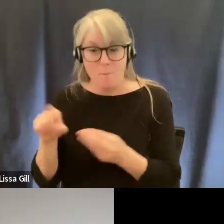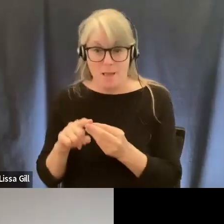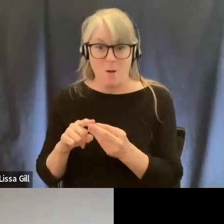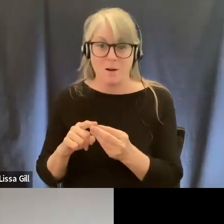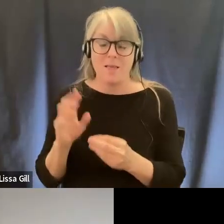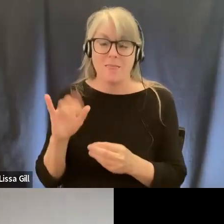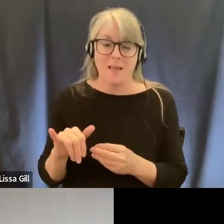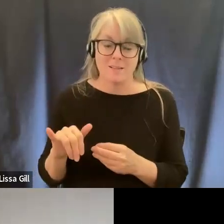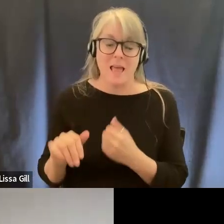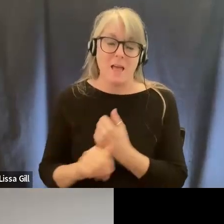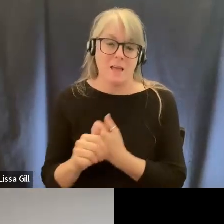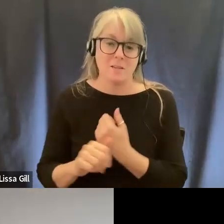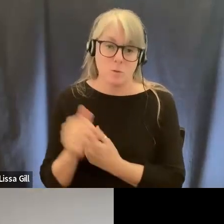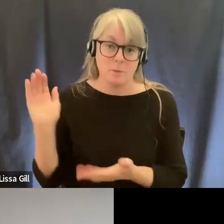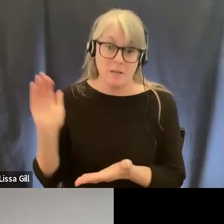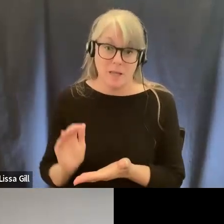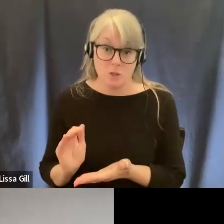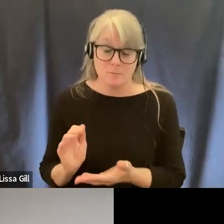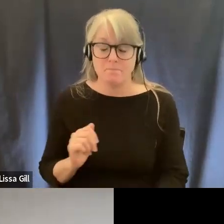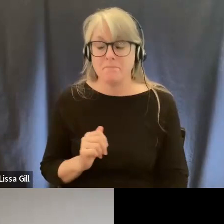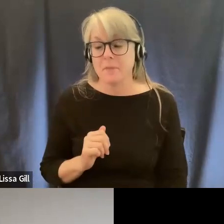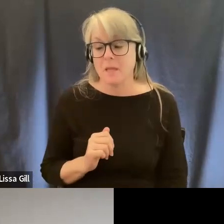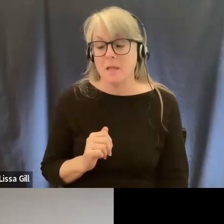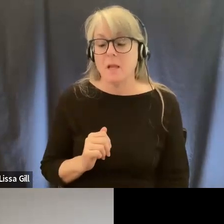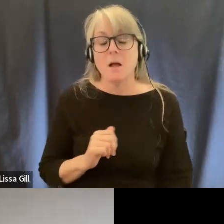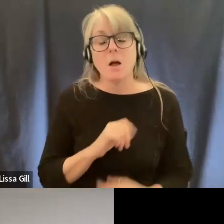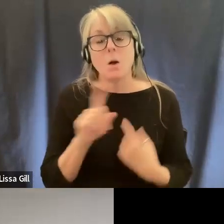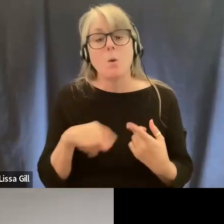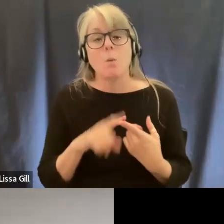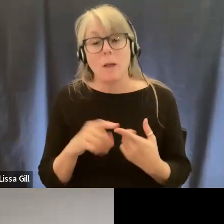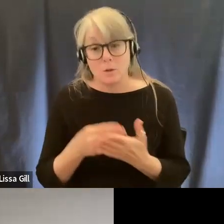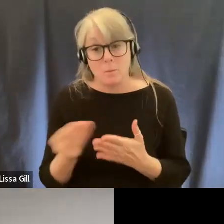So, in, when you are buying a home, some of the documentation that the seller has to fill out, one of the forms is called a seller's disclosure.